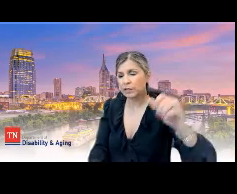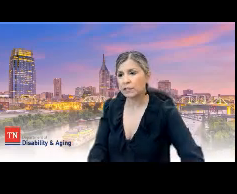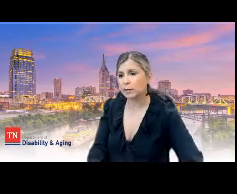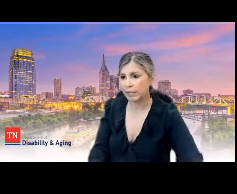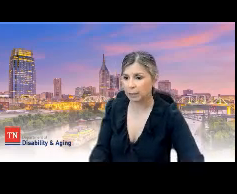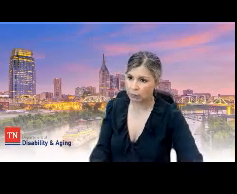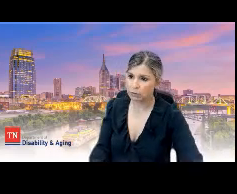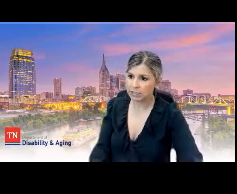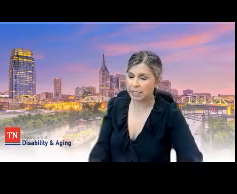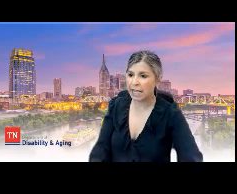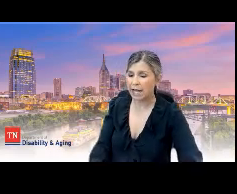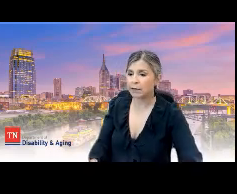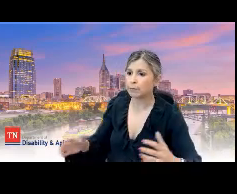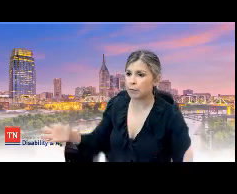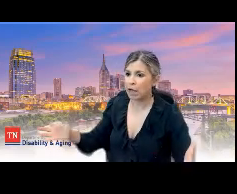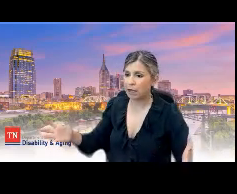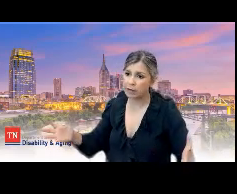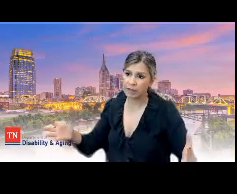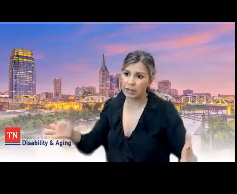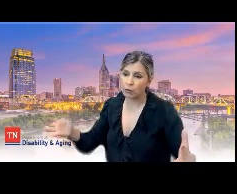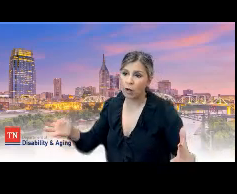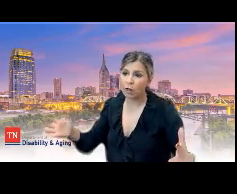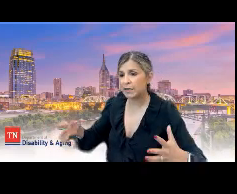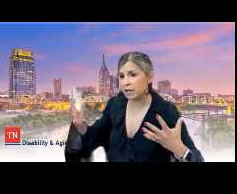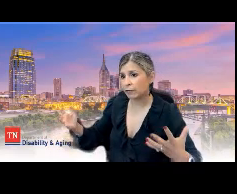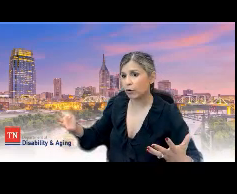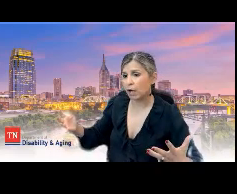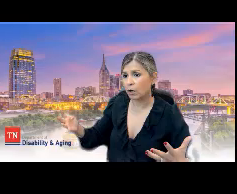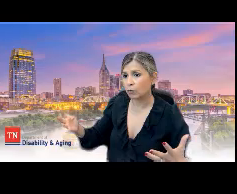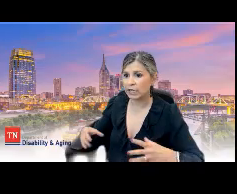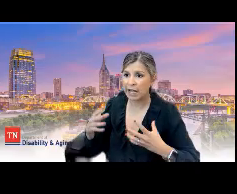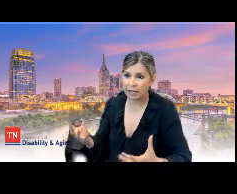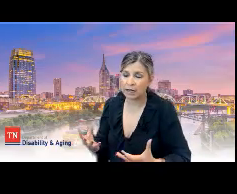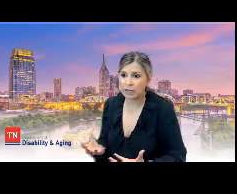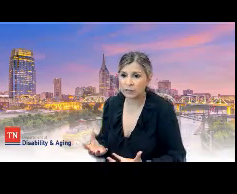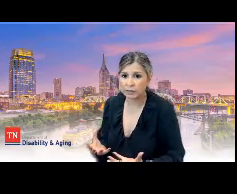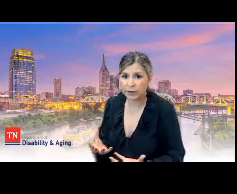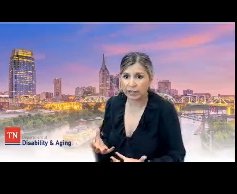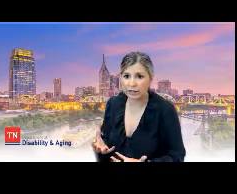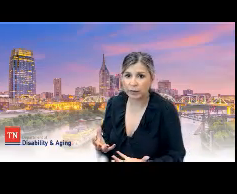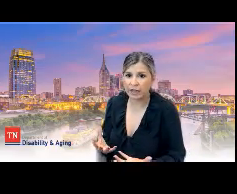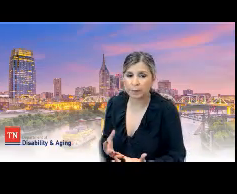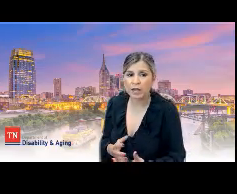1st, a little bit about TCAD. If you all had never really had a lot of experience with them.